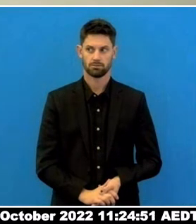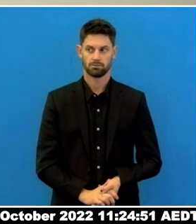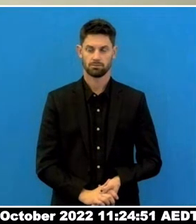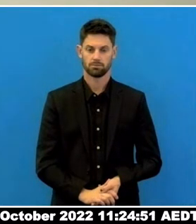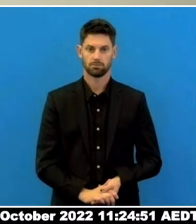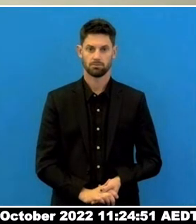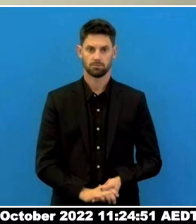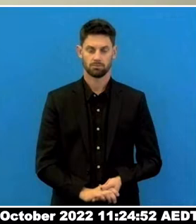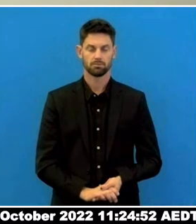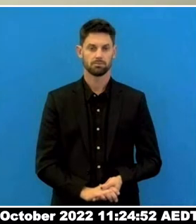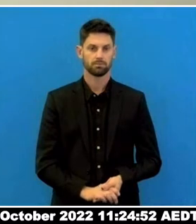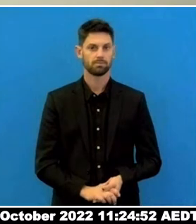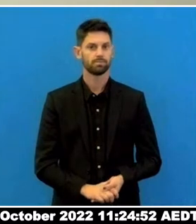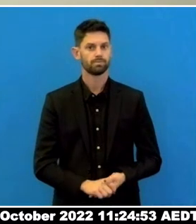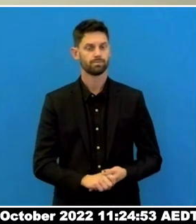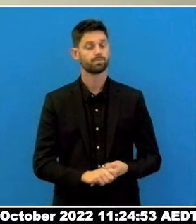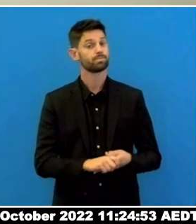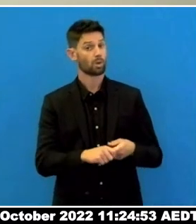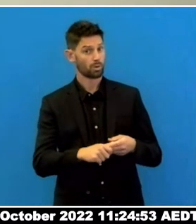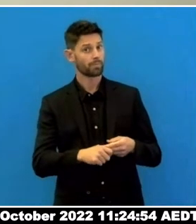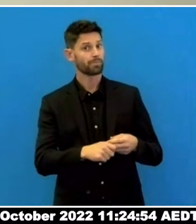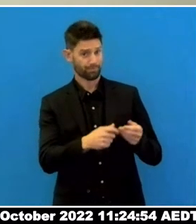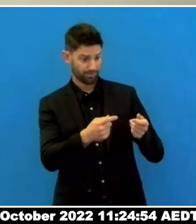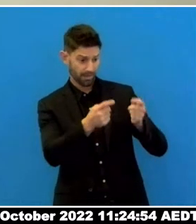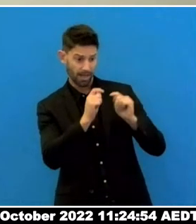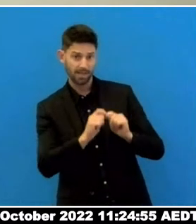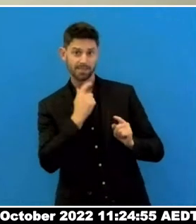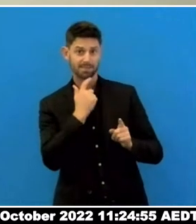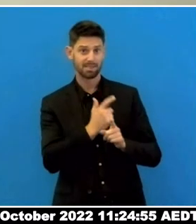Yes. "I do not sleep at night.